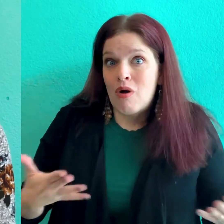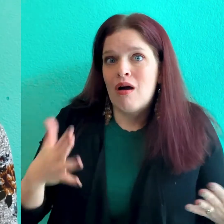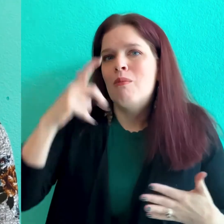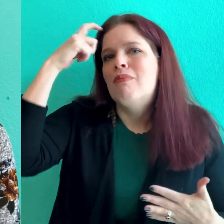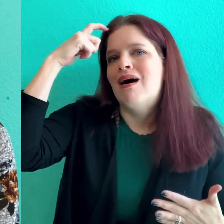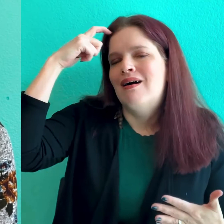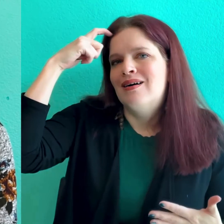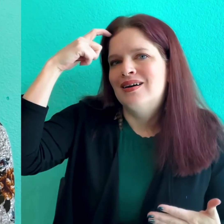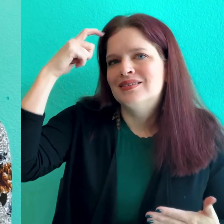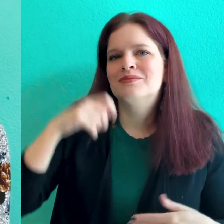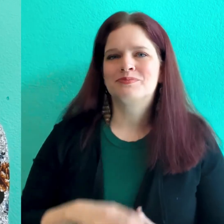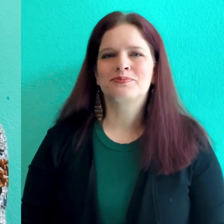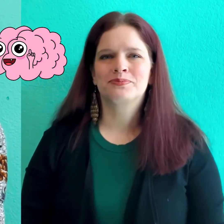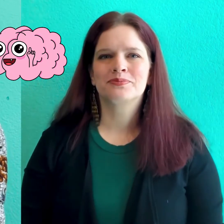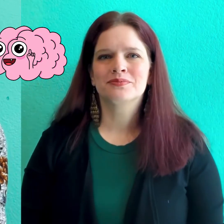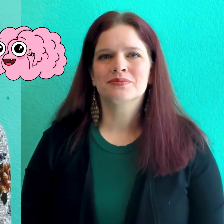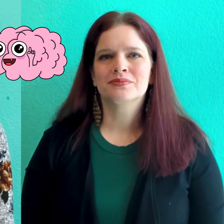carrying around with us in our bodies every day, which is our brain.